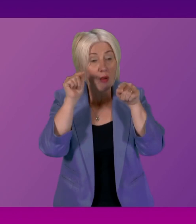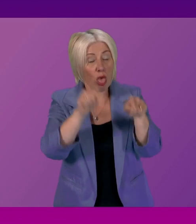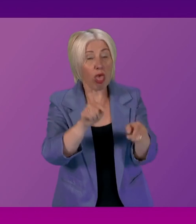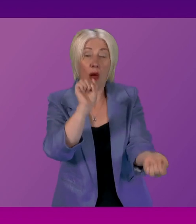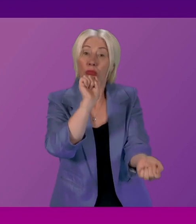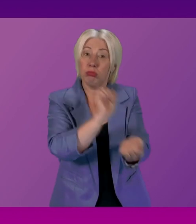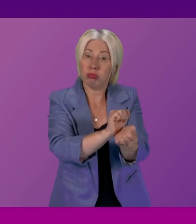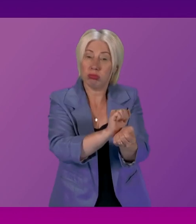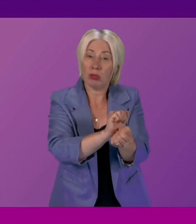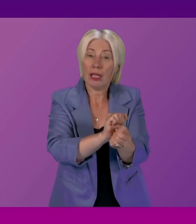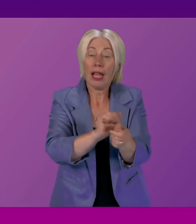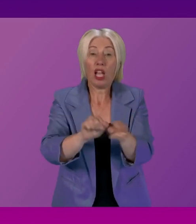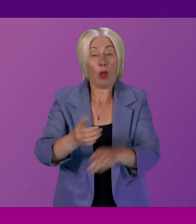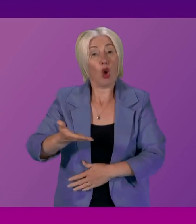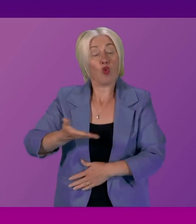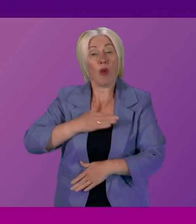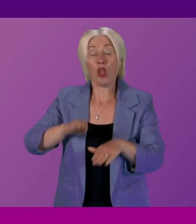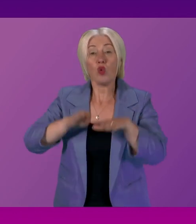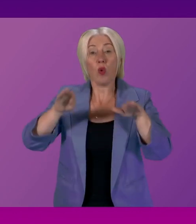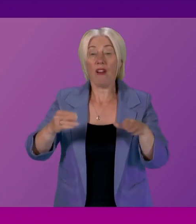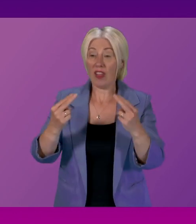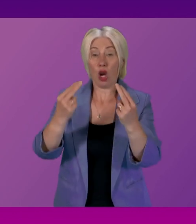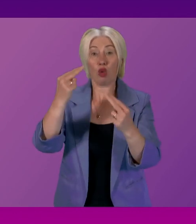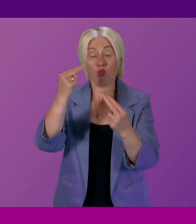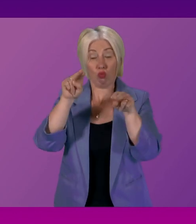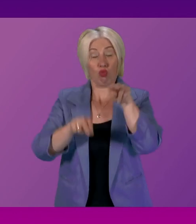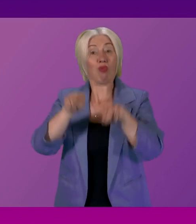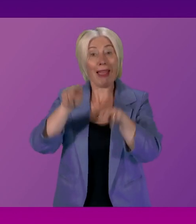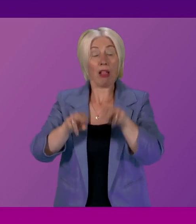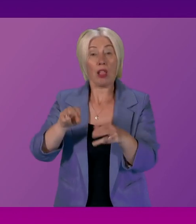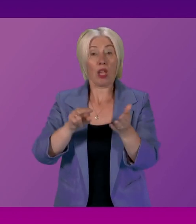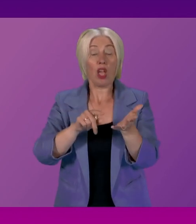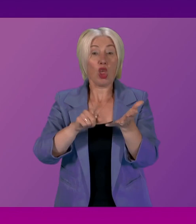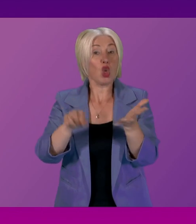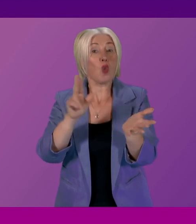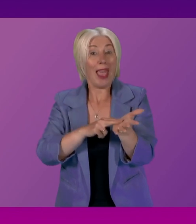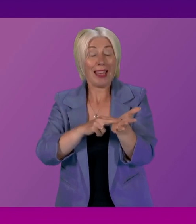The right to a fair trial under the European convention on human rights, as far as that may affect the accused, is embedded in the Scotland Act 1998.